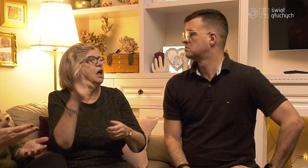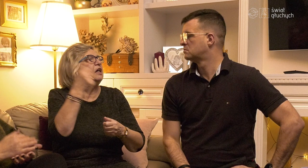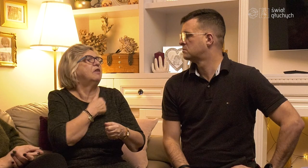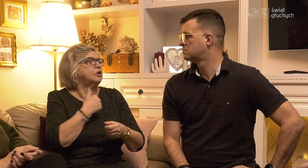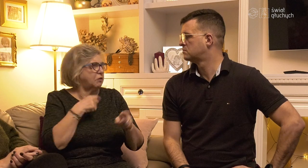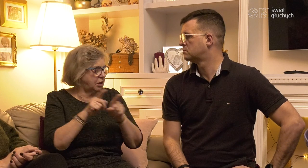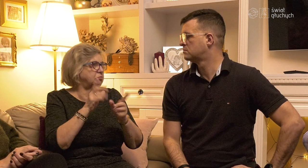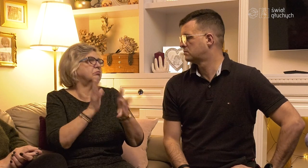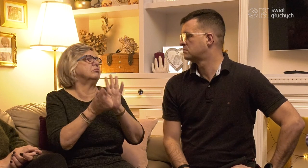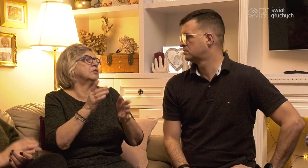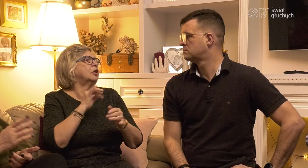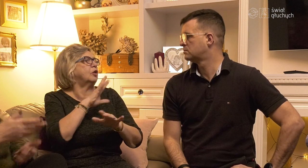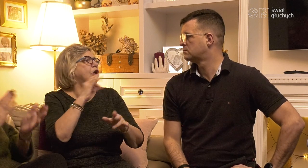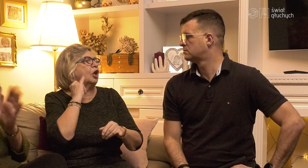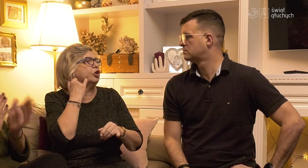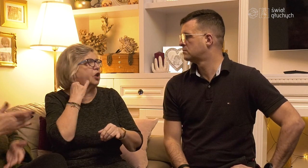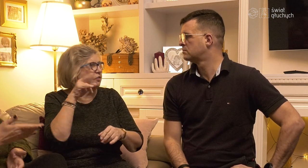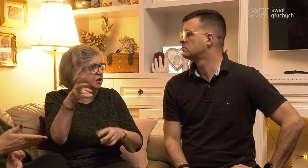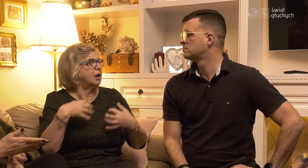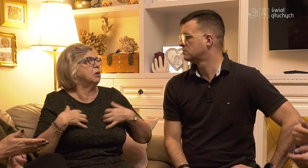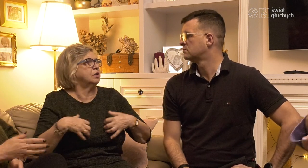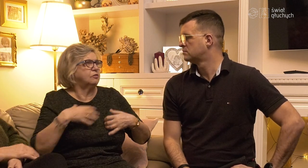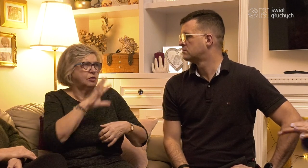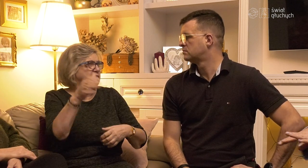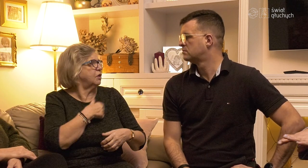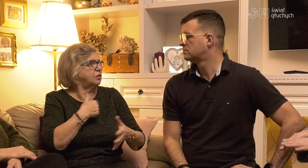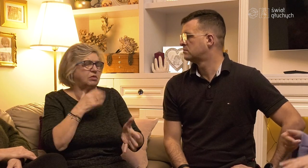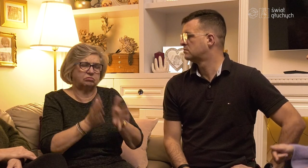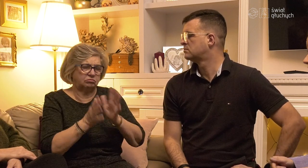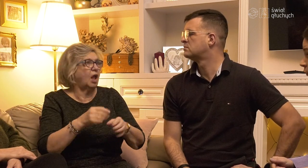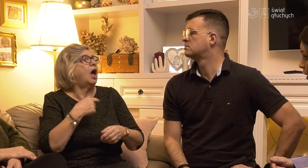later I moved to Warsaw, they also used to sign.